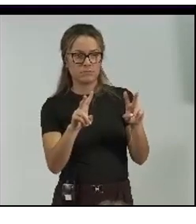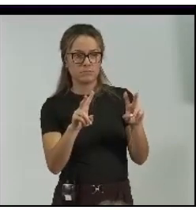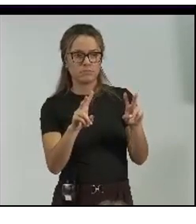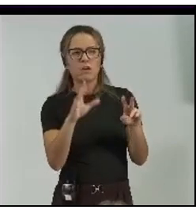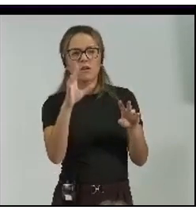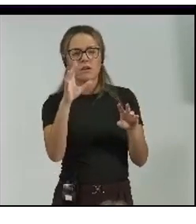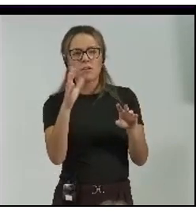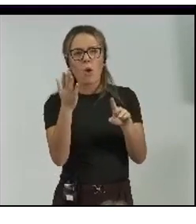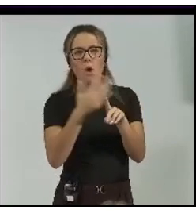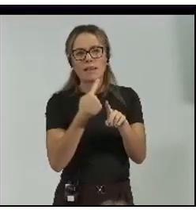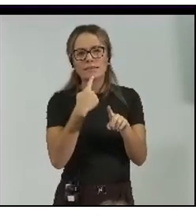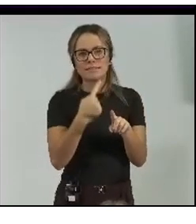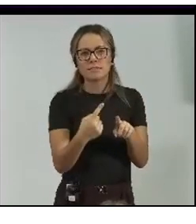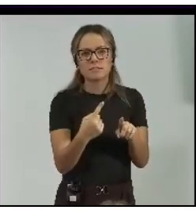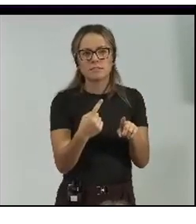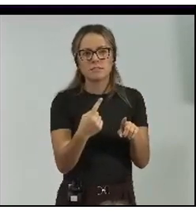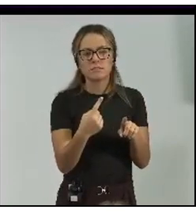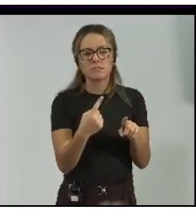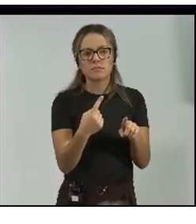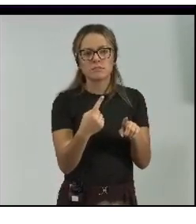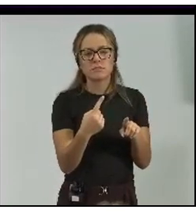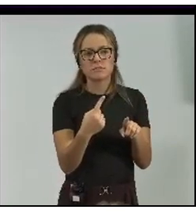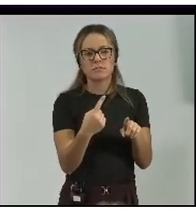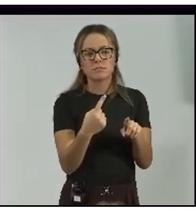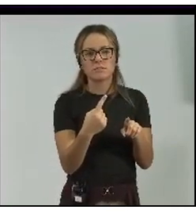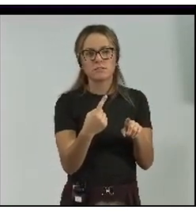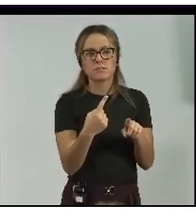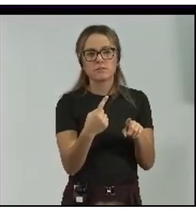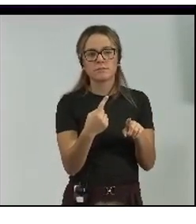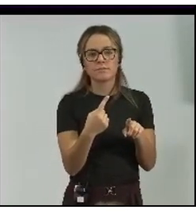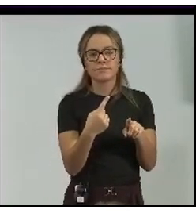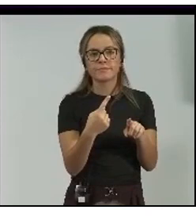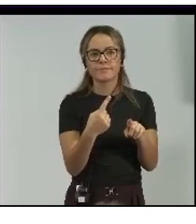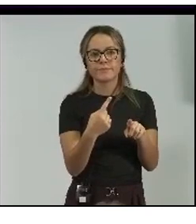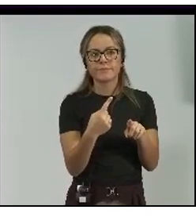conversations today, I think the, that's really where the, the rubber meets the road.